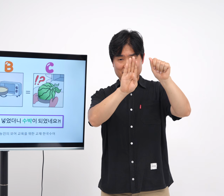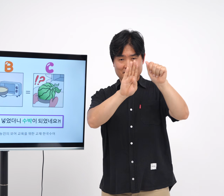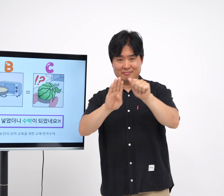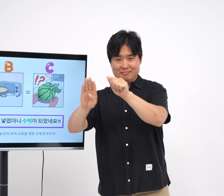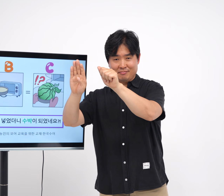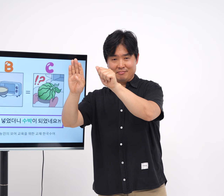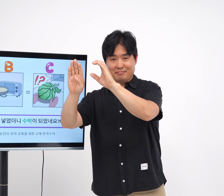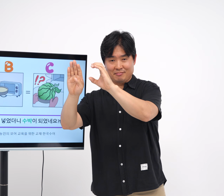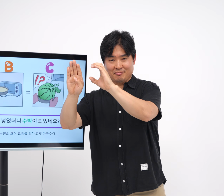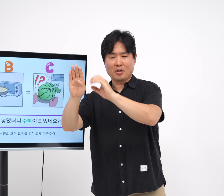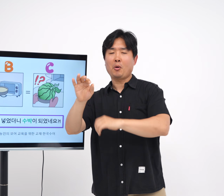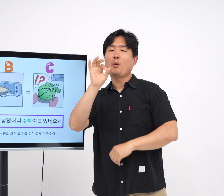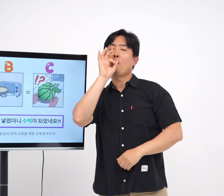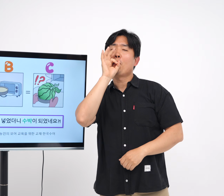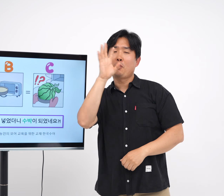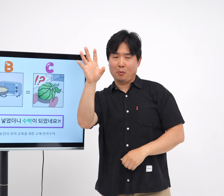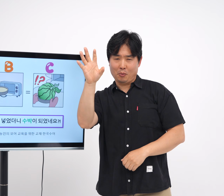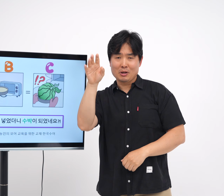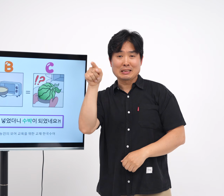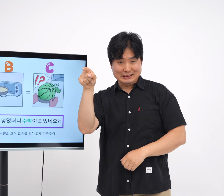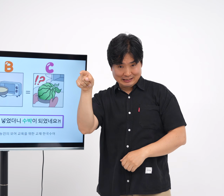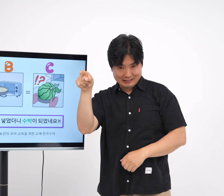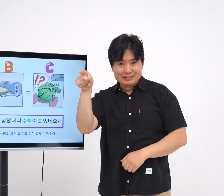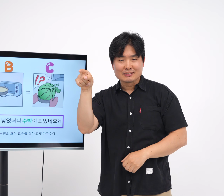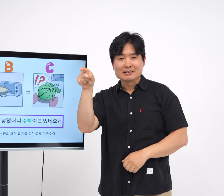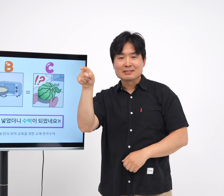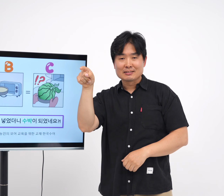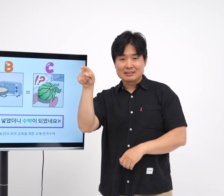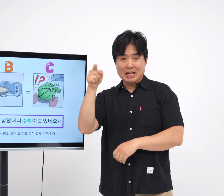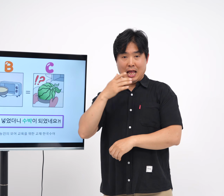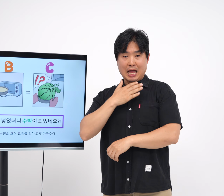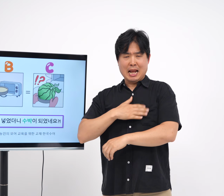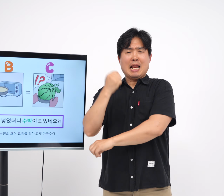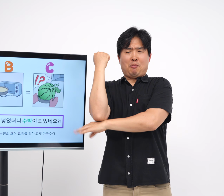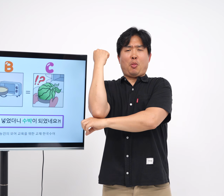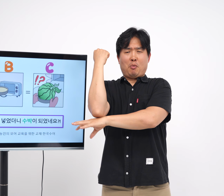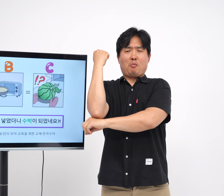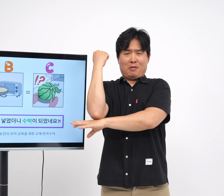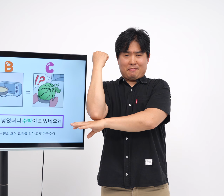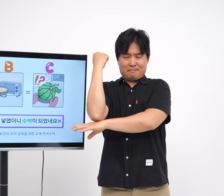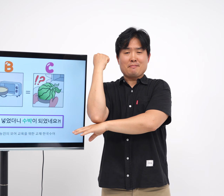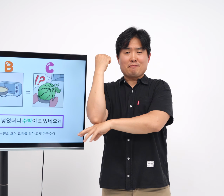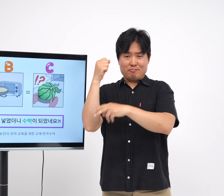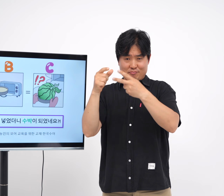or A+B=CB This doesn't work! This is the basic rule.